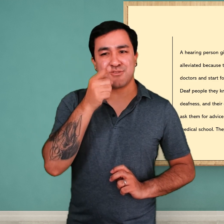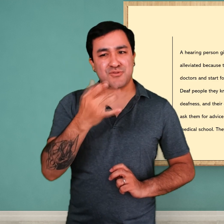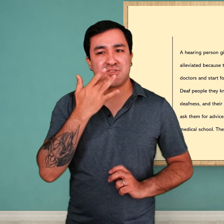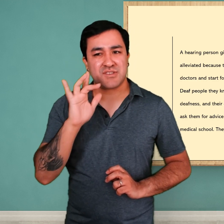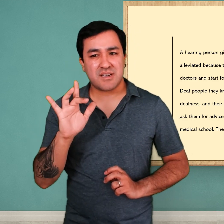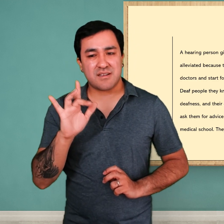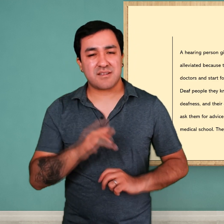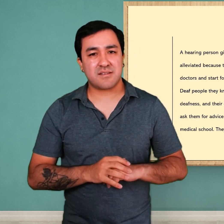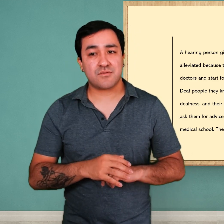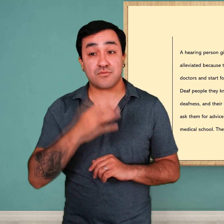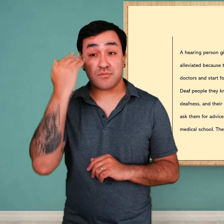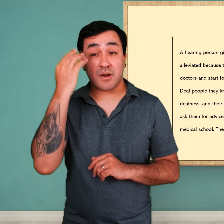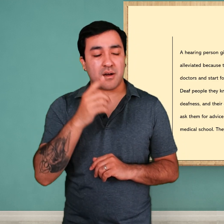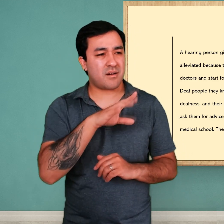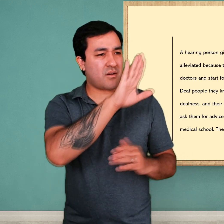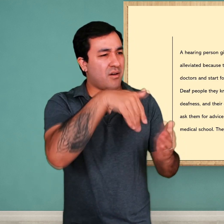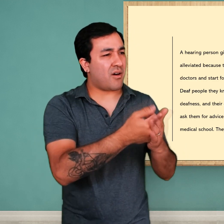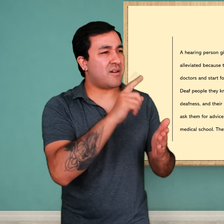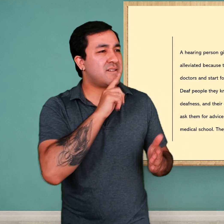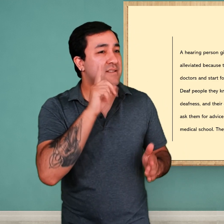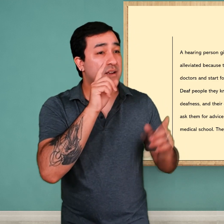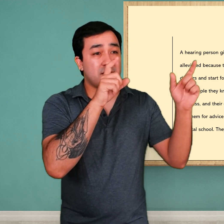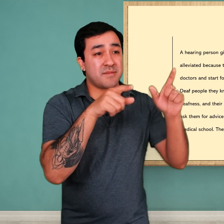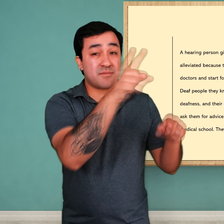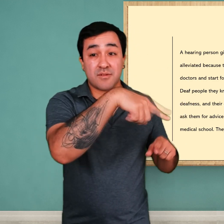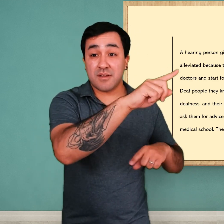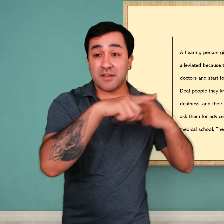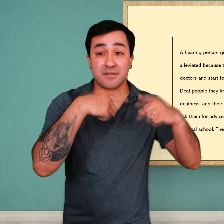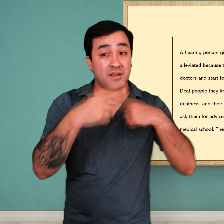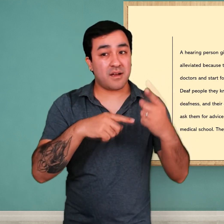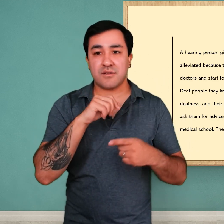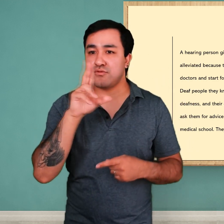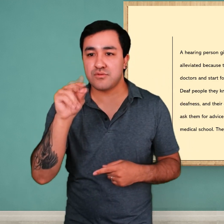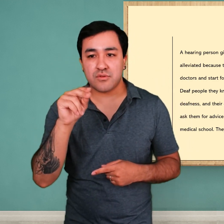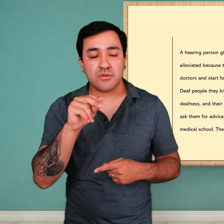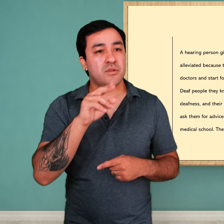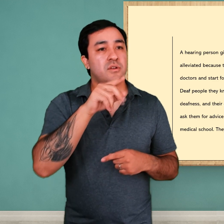Deaf people do not always have the same luxury as hearing people to learn a sign language.